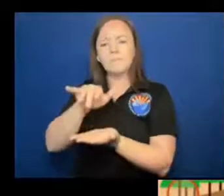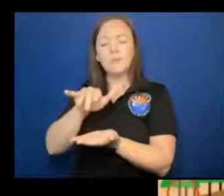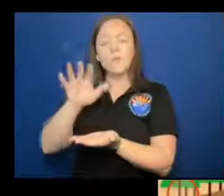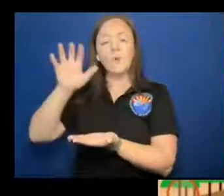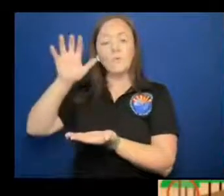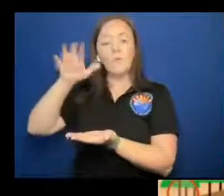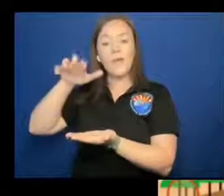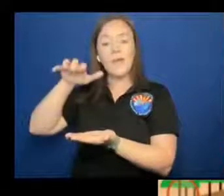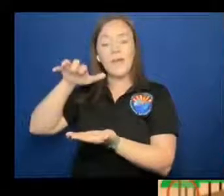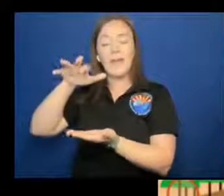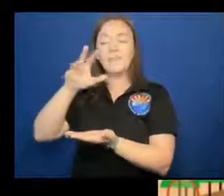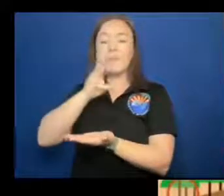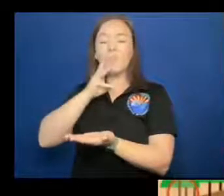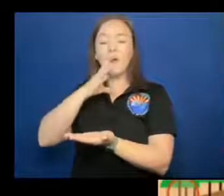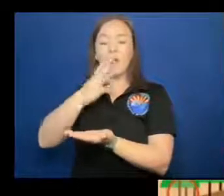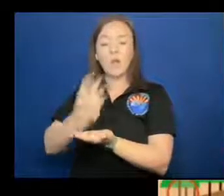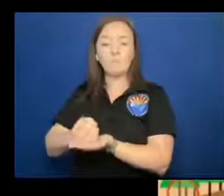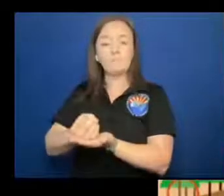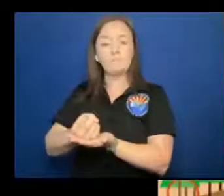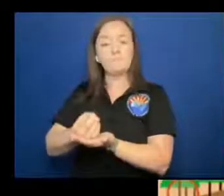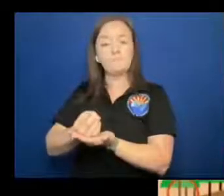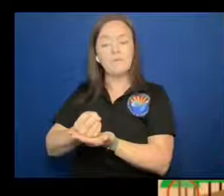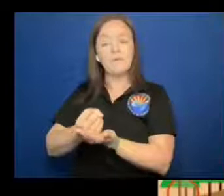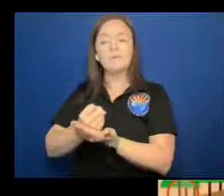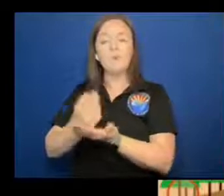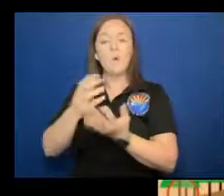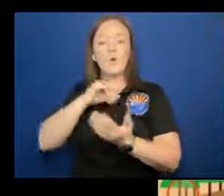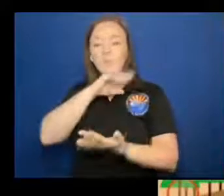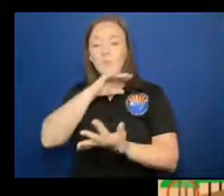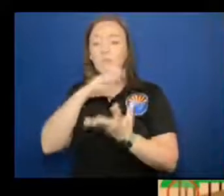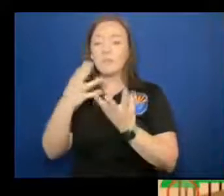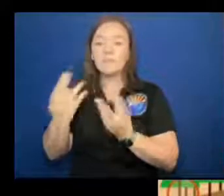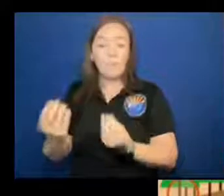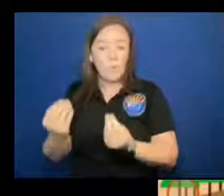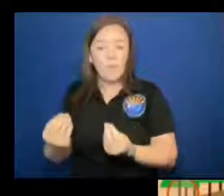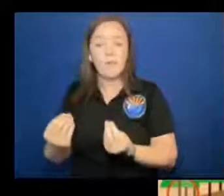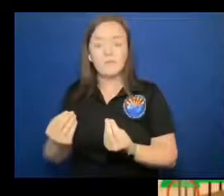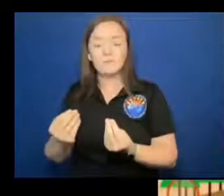AMOUNT OF RAIN SO FAR BUT LUCKILY THIS HAS ALL BEEN FALLING KIND OF A SLOW AND STEADY.